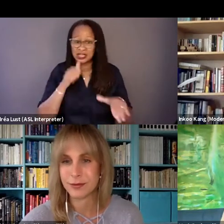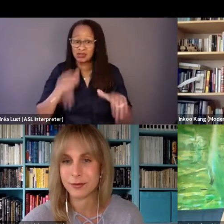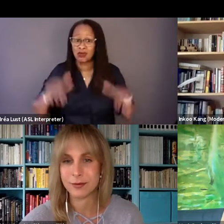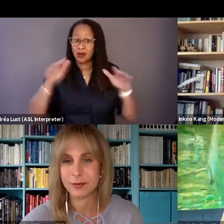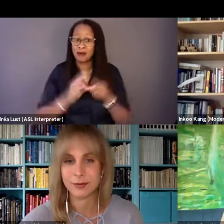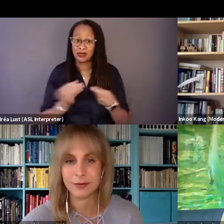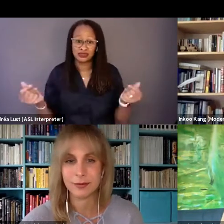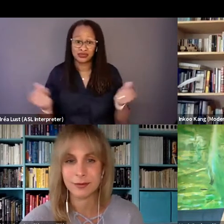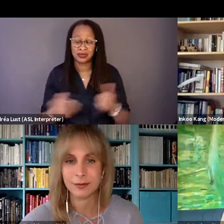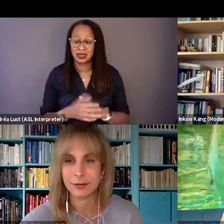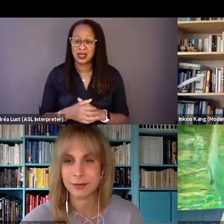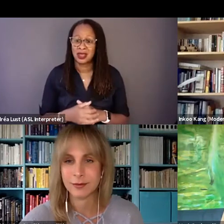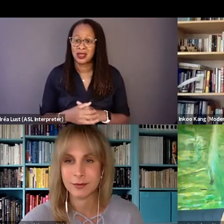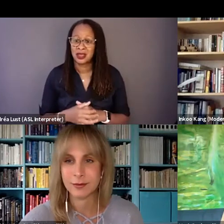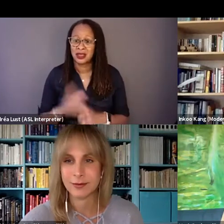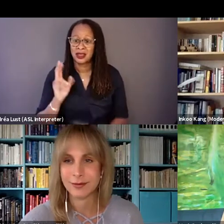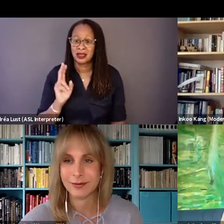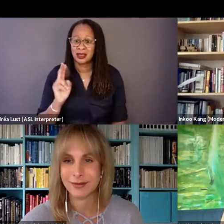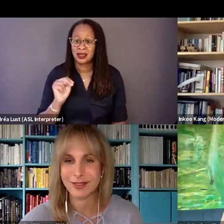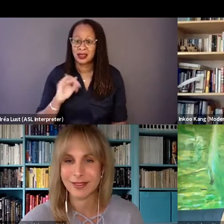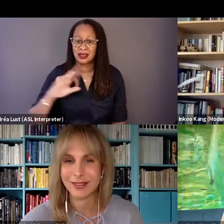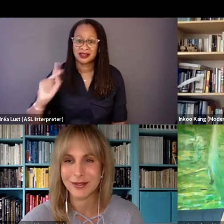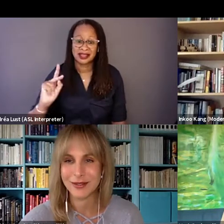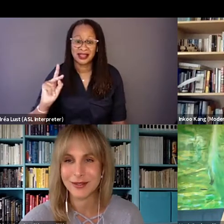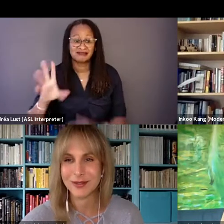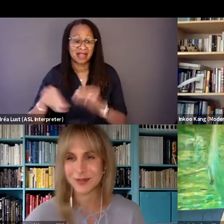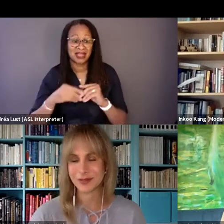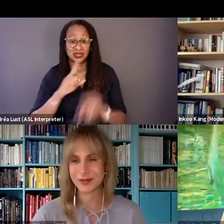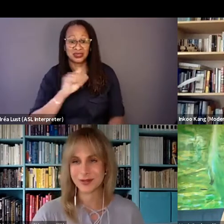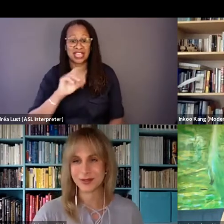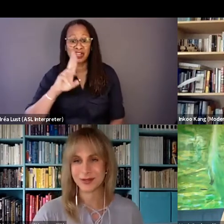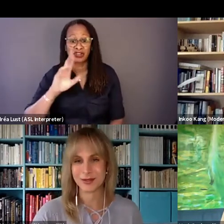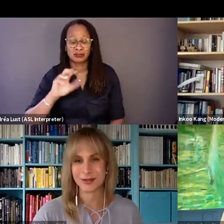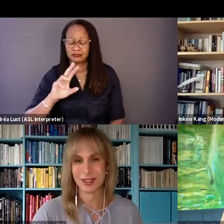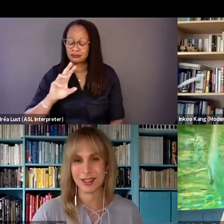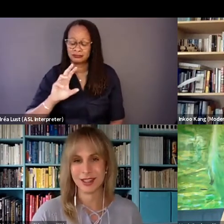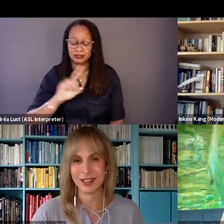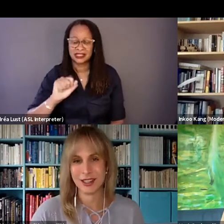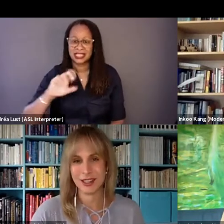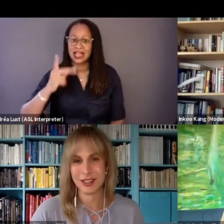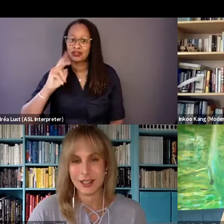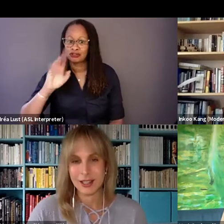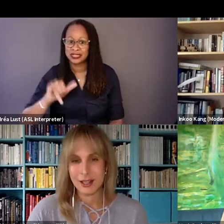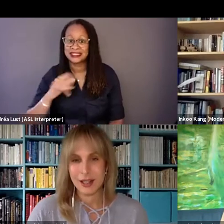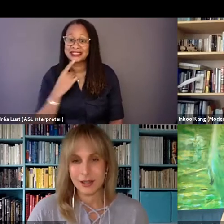Yeah, I would jump off what, I'm sorry, I would jump off what Zackary said too. I would just say that continuous action, I guess,